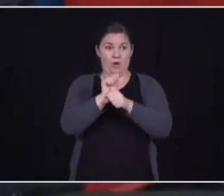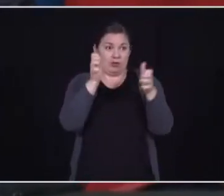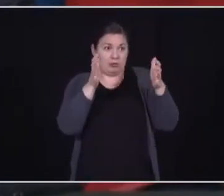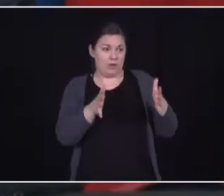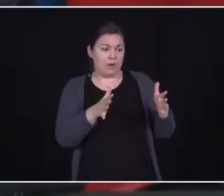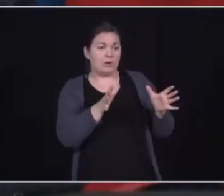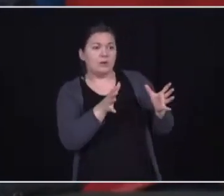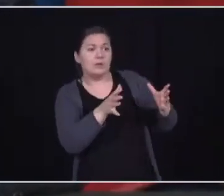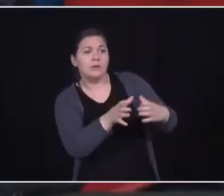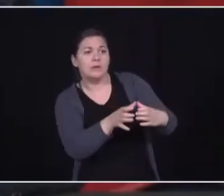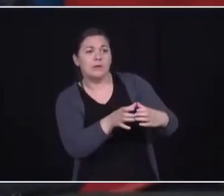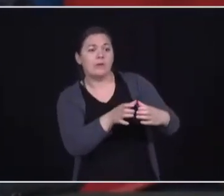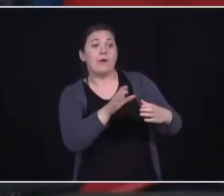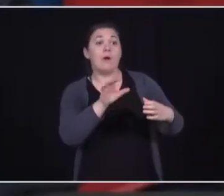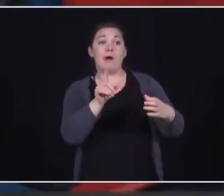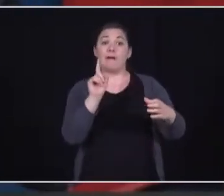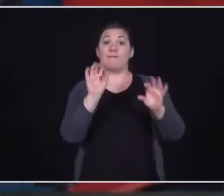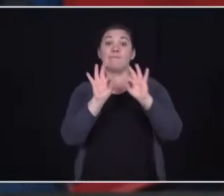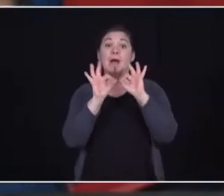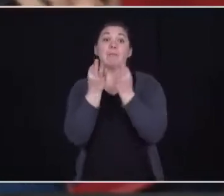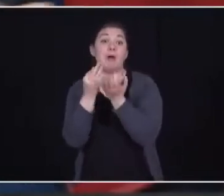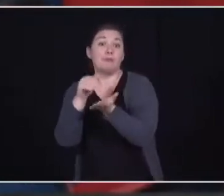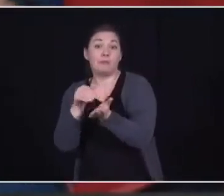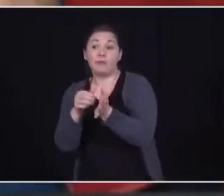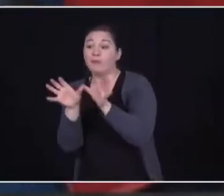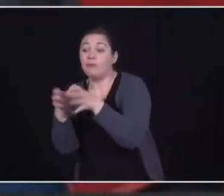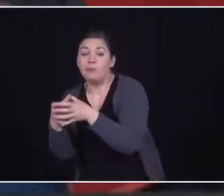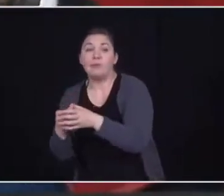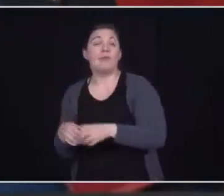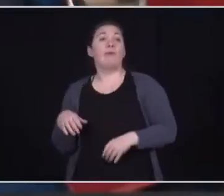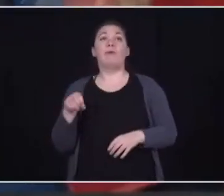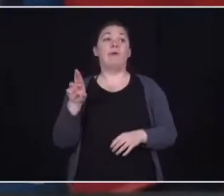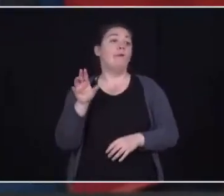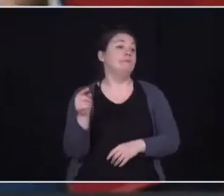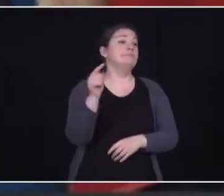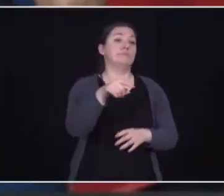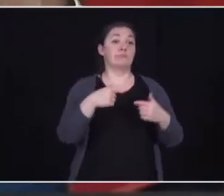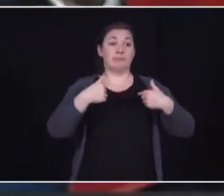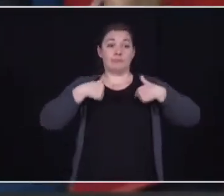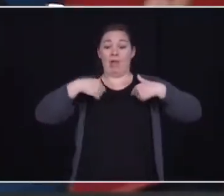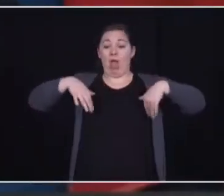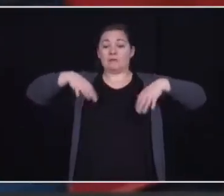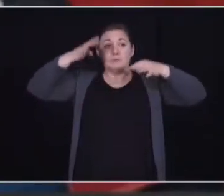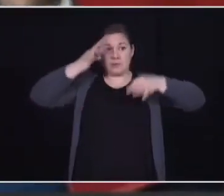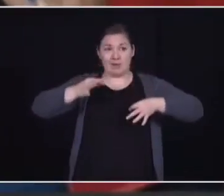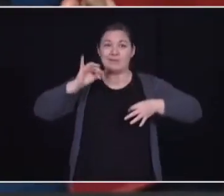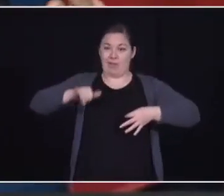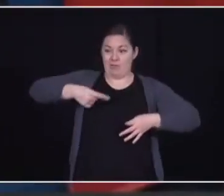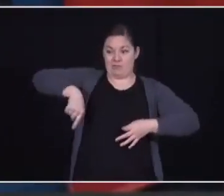Which is the phase that will occur over the first 3 months, and similarly, where would family doctors in primary care physicians